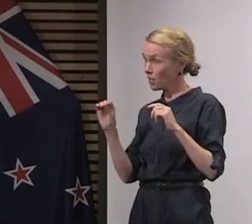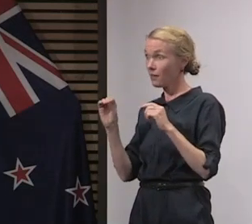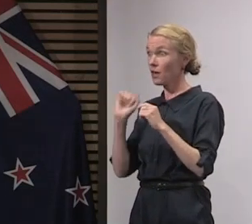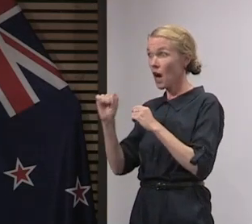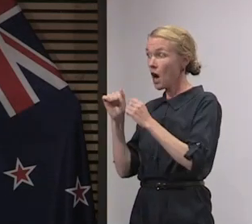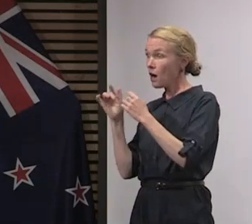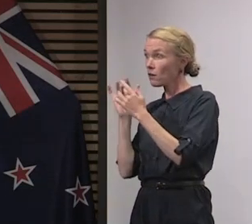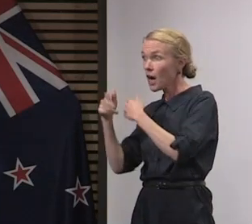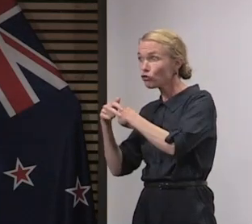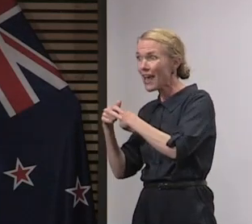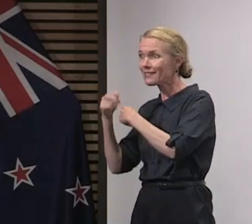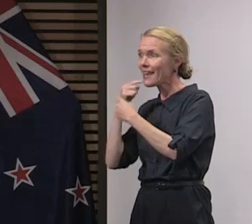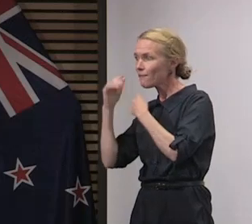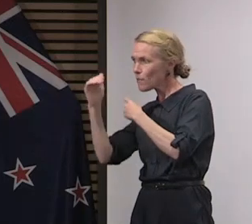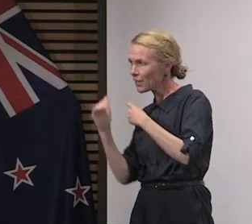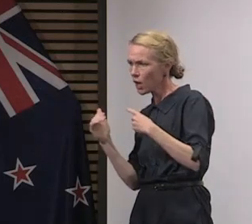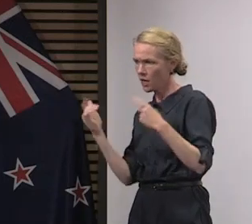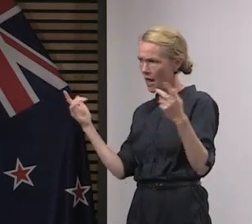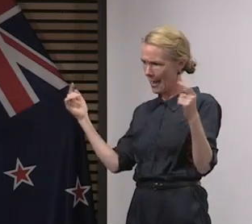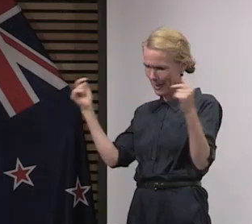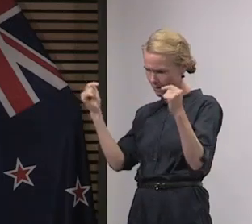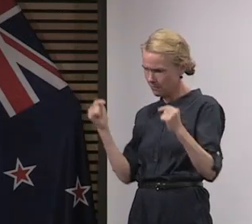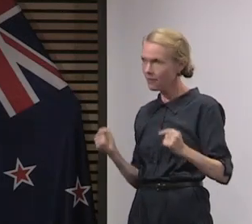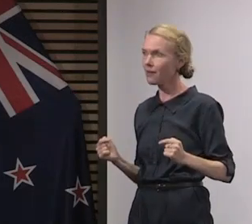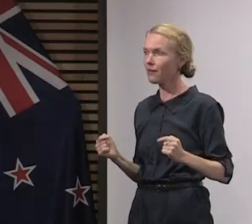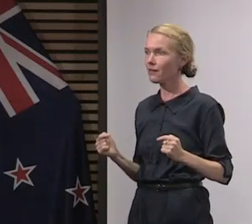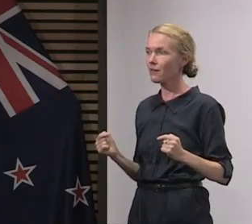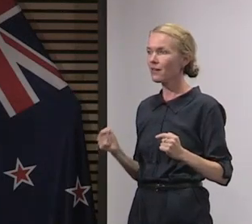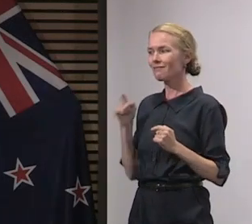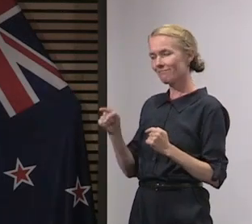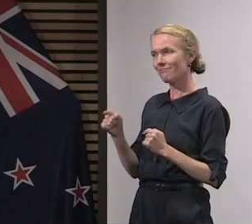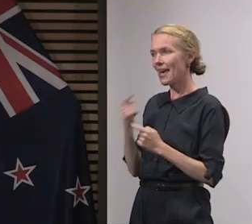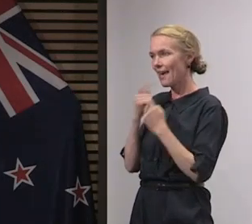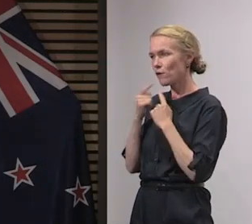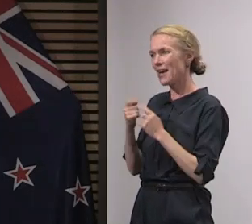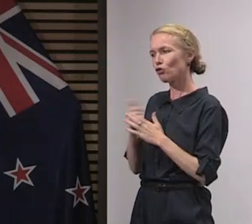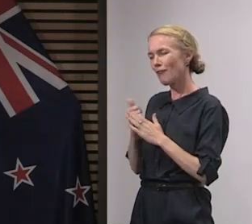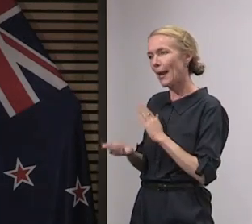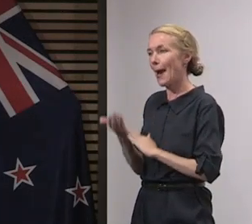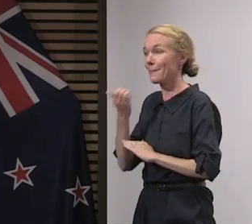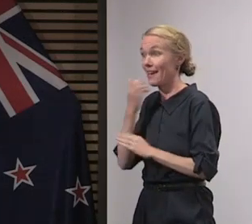national health index which has very up to date information on contactees